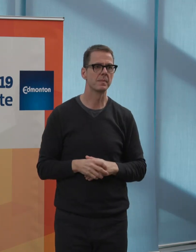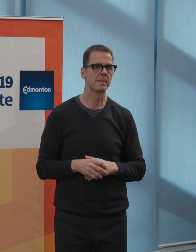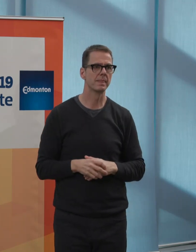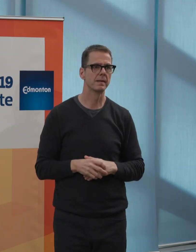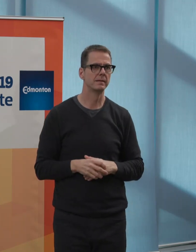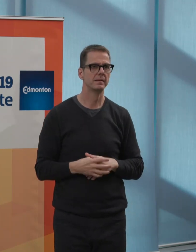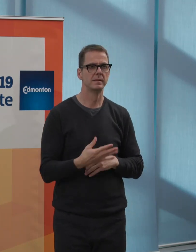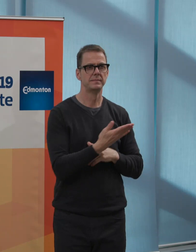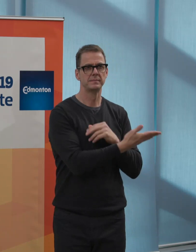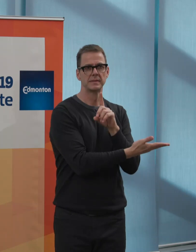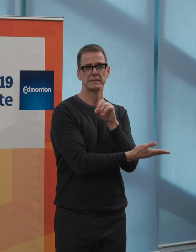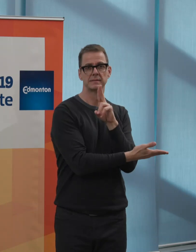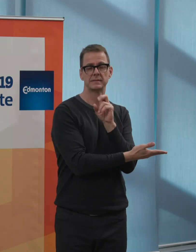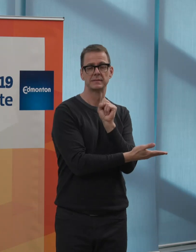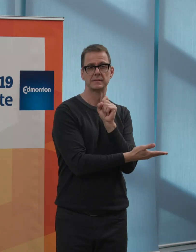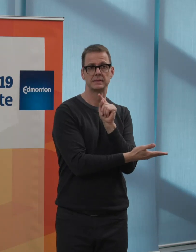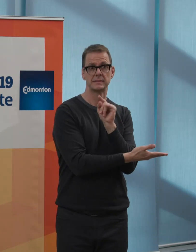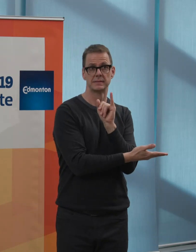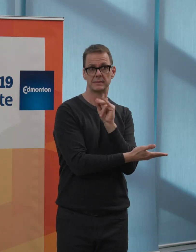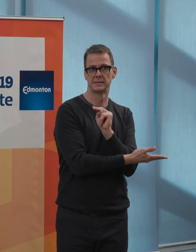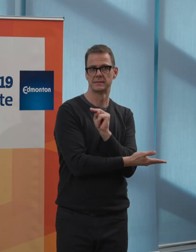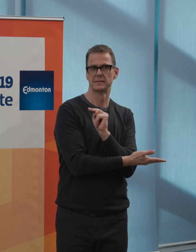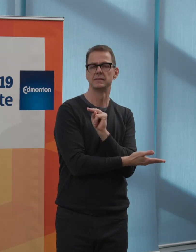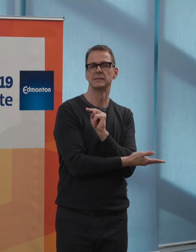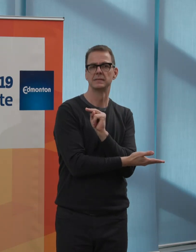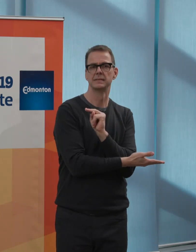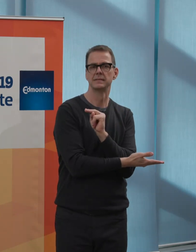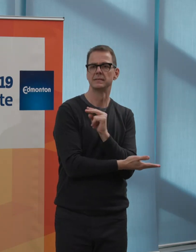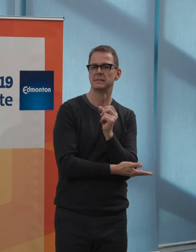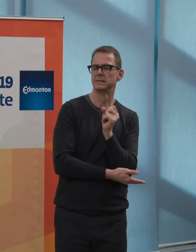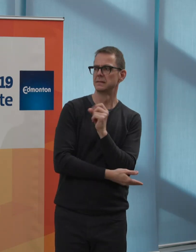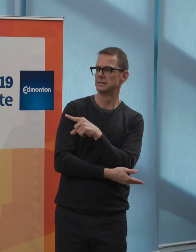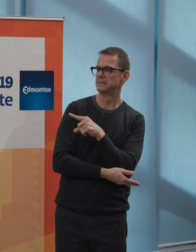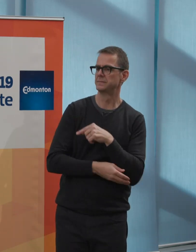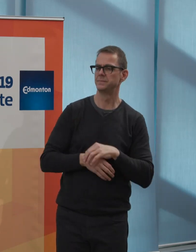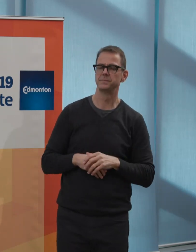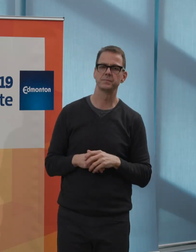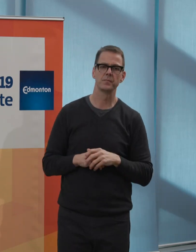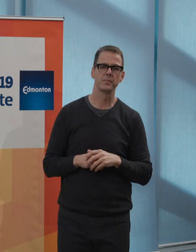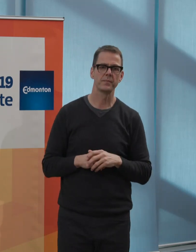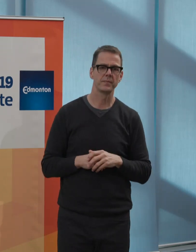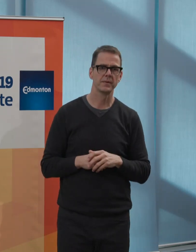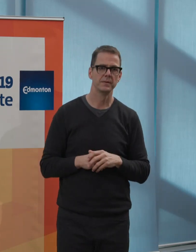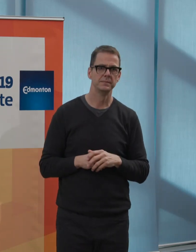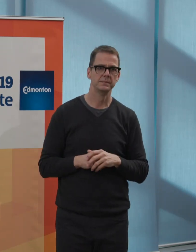go ahead Dustin Adam Adam can you take us through the redeployment of procedure